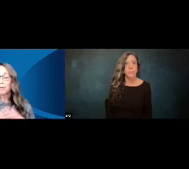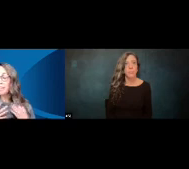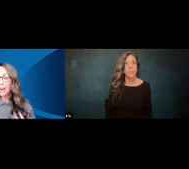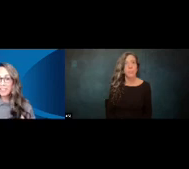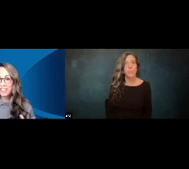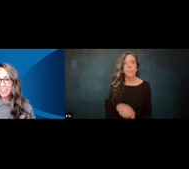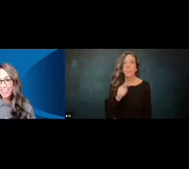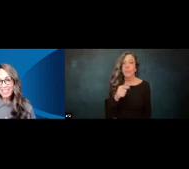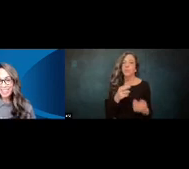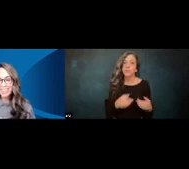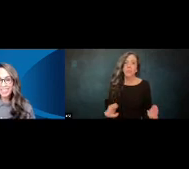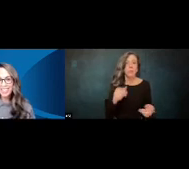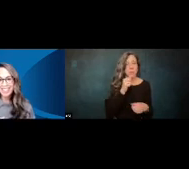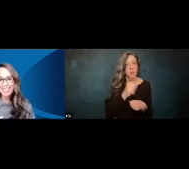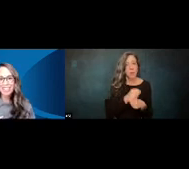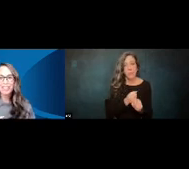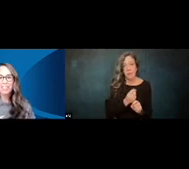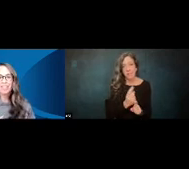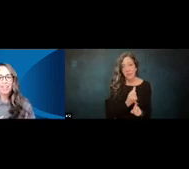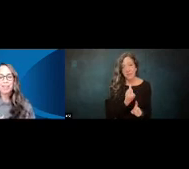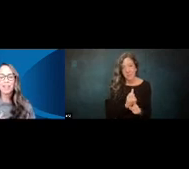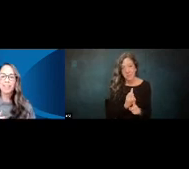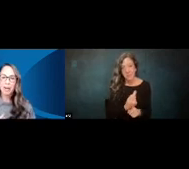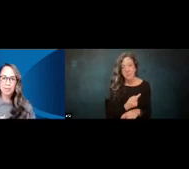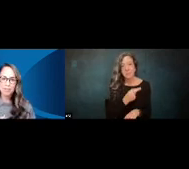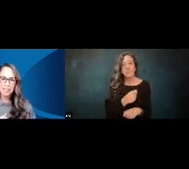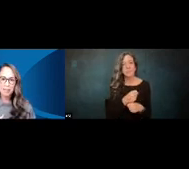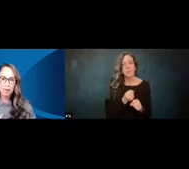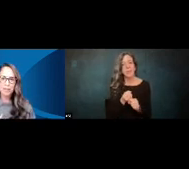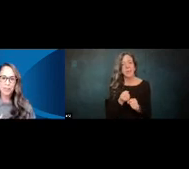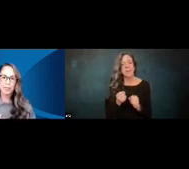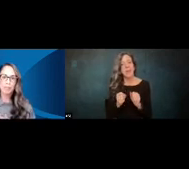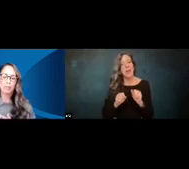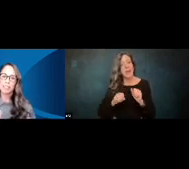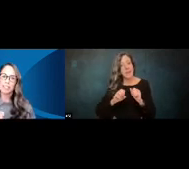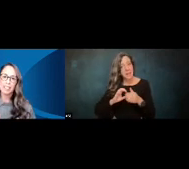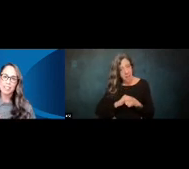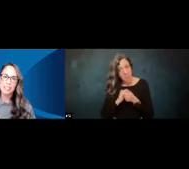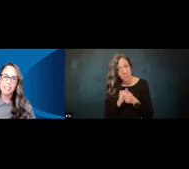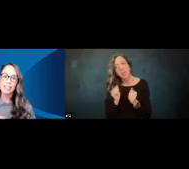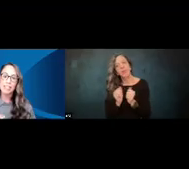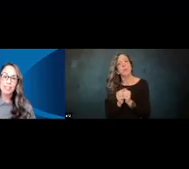resource was not created in isolation. It was developed collaboratively in partnership with CDE